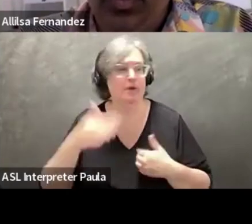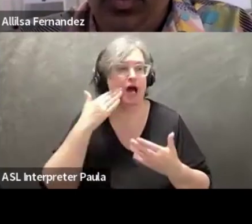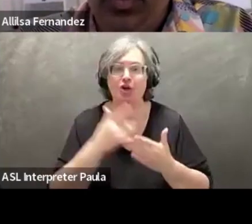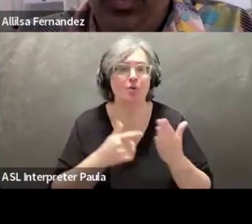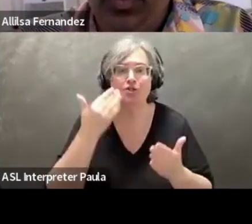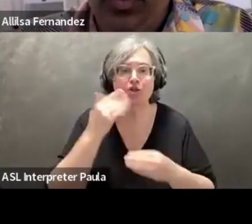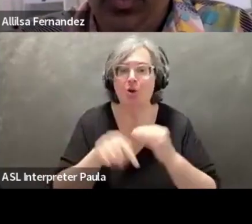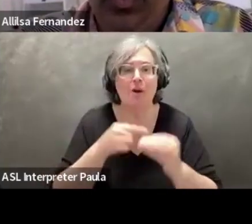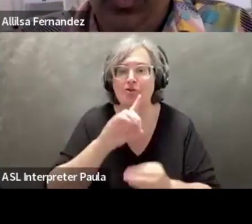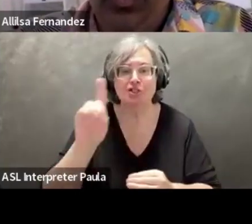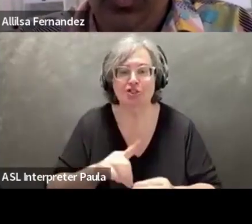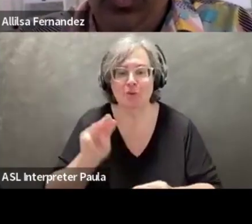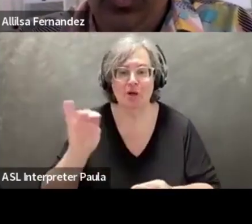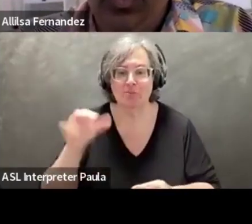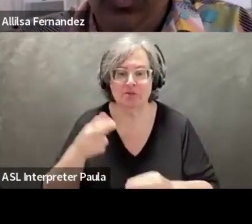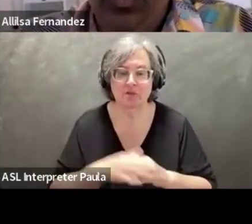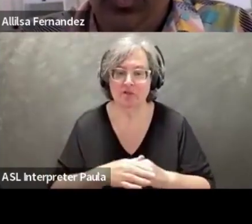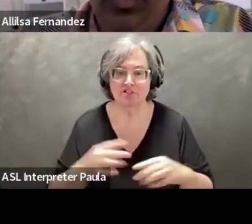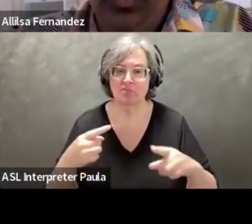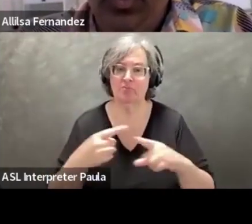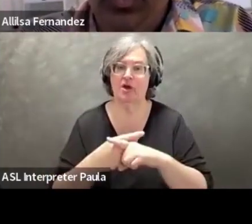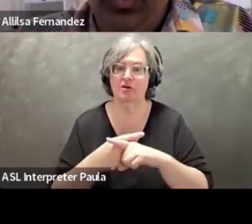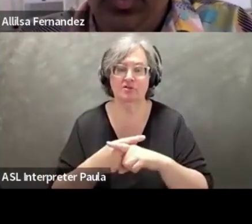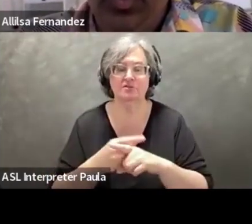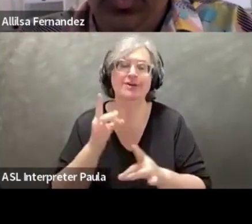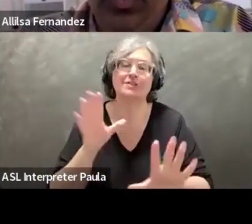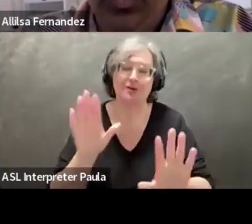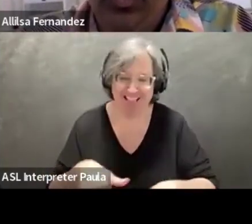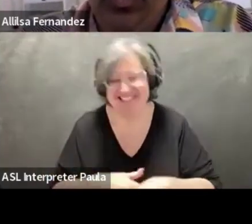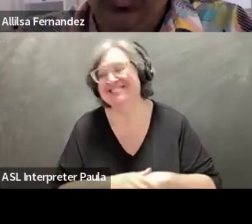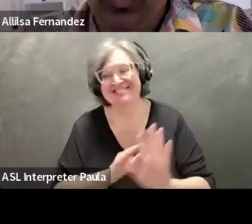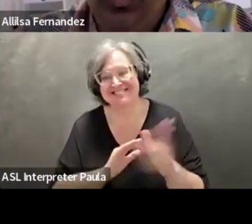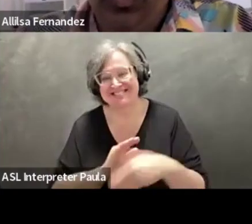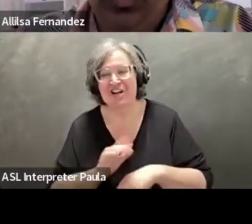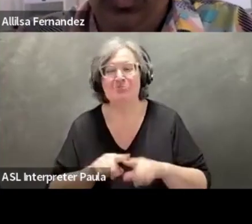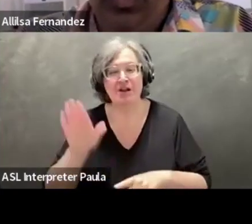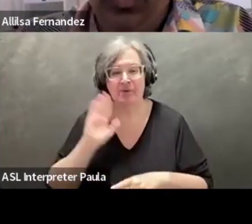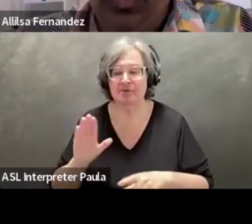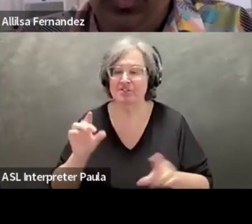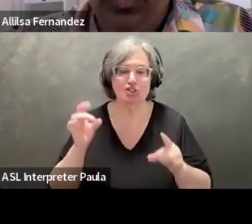Detroit, Michigan, but it's a paradise. No, it's actually terrible. But back in the day, it was terrible, but then at the